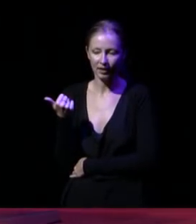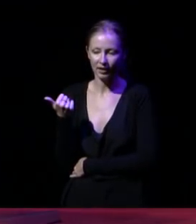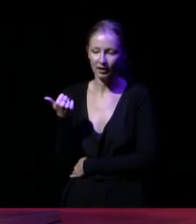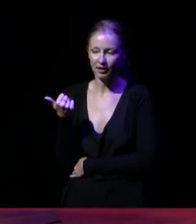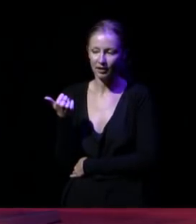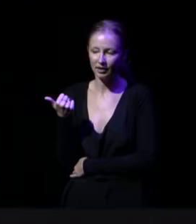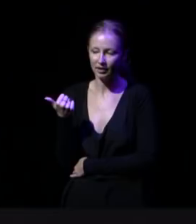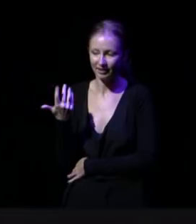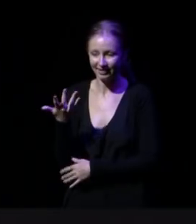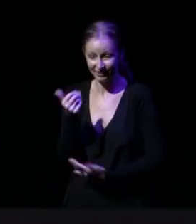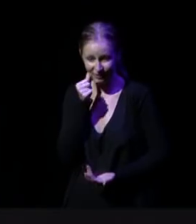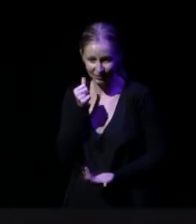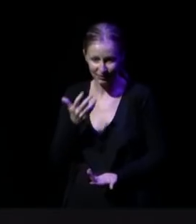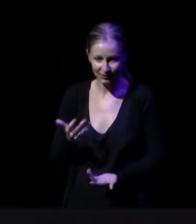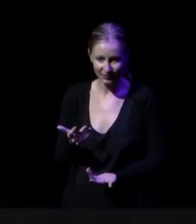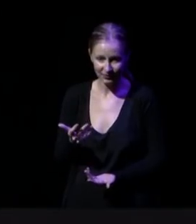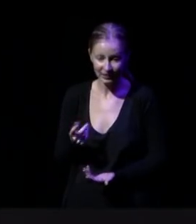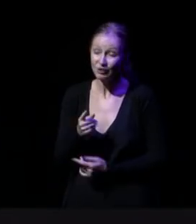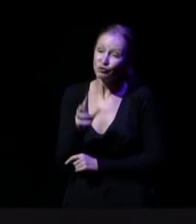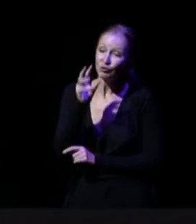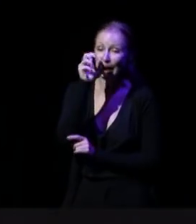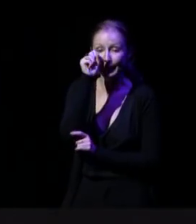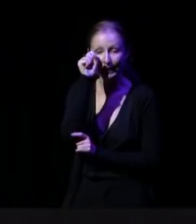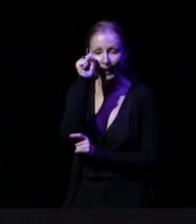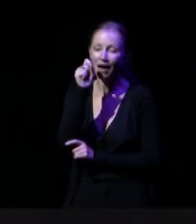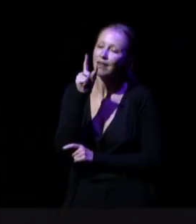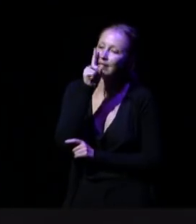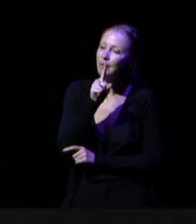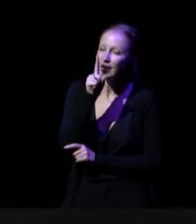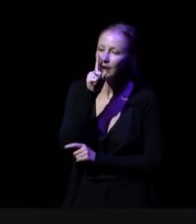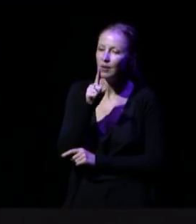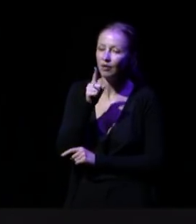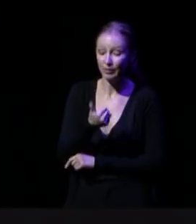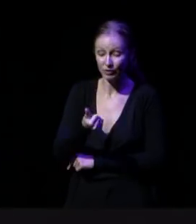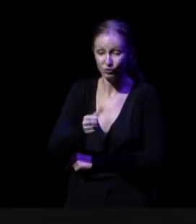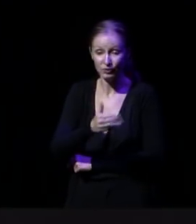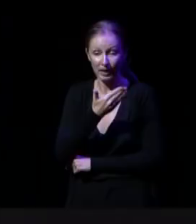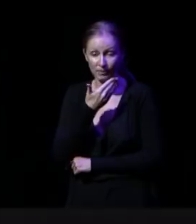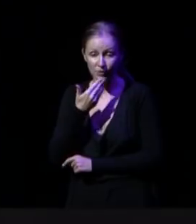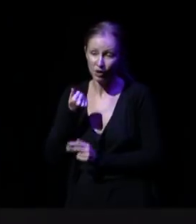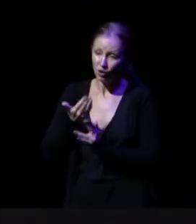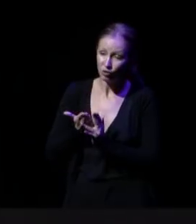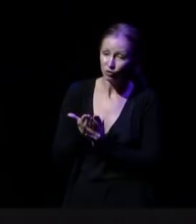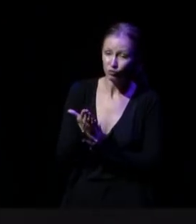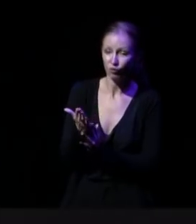you know, you remember that people have been using beauty through their qua, through their paintings, though, you know.